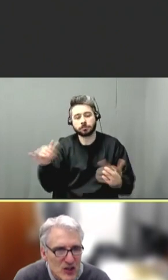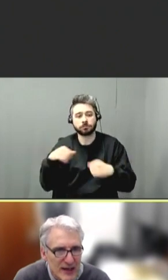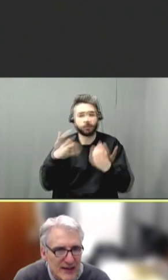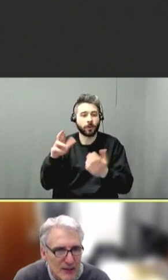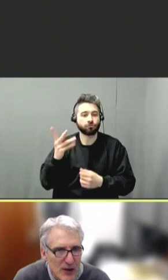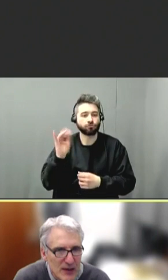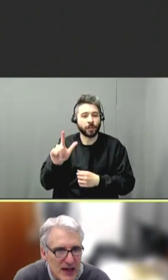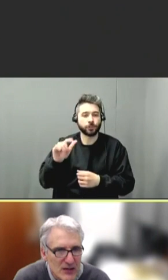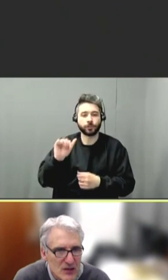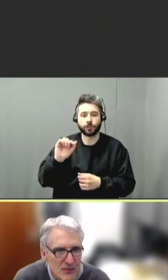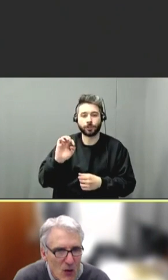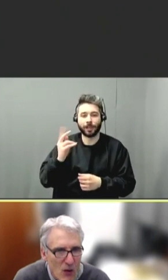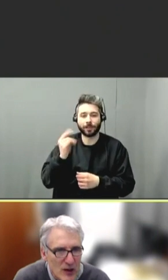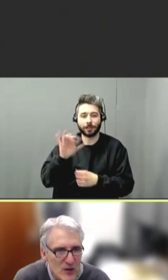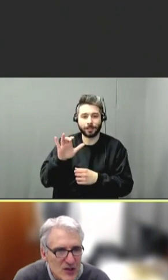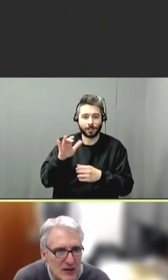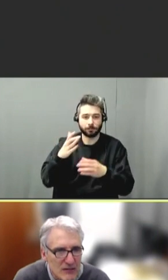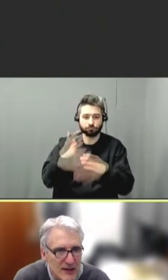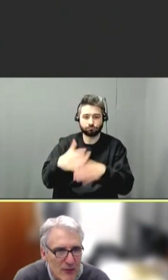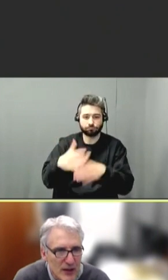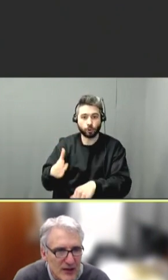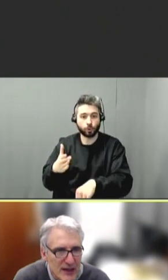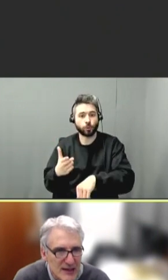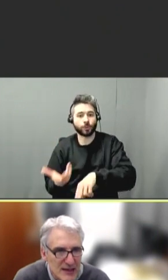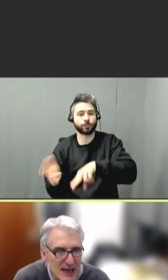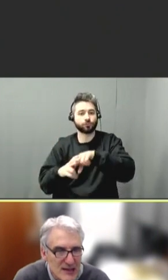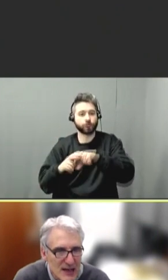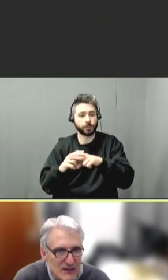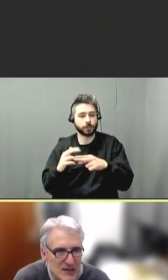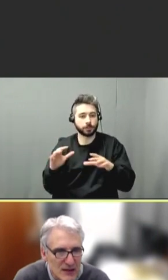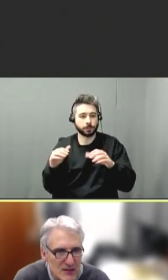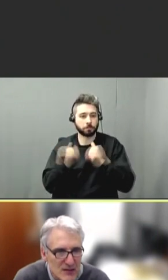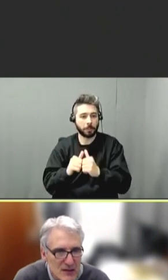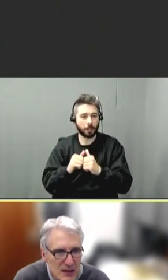racial and ethnic breakdowns, or increase their collective ability to detect safety signals,